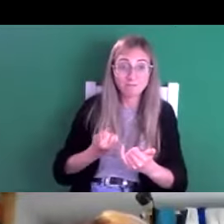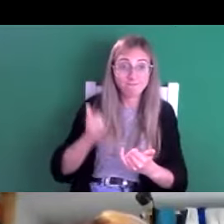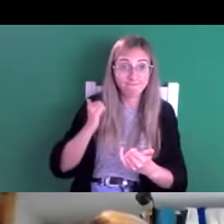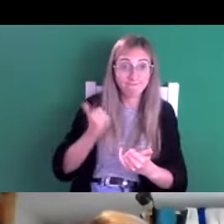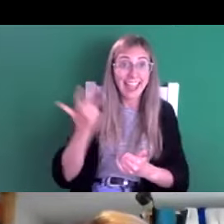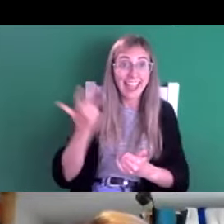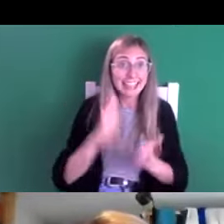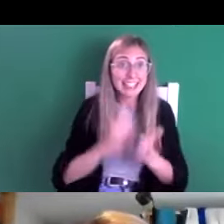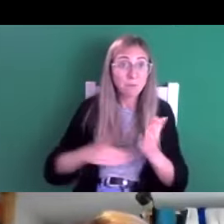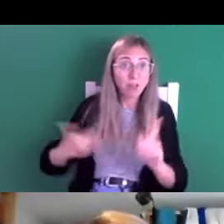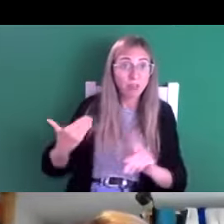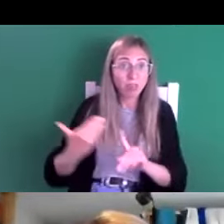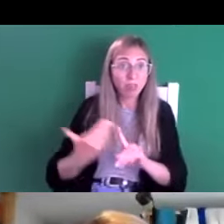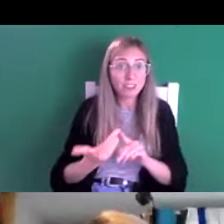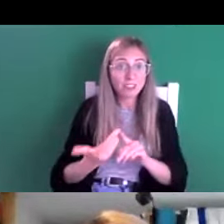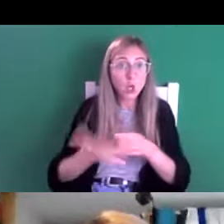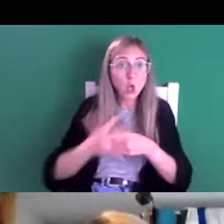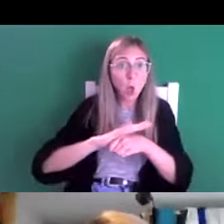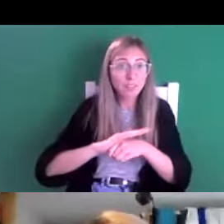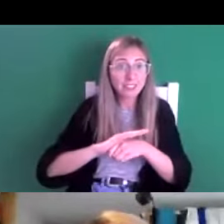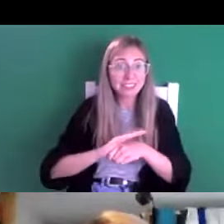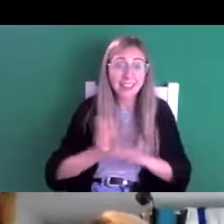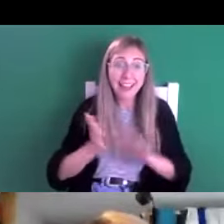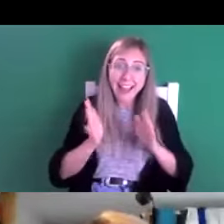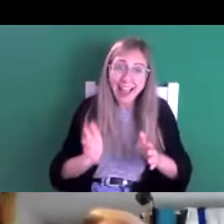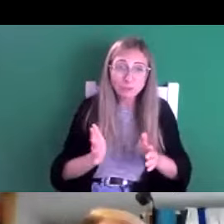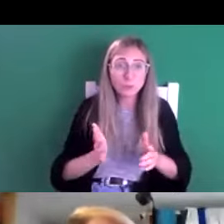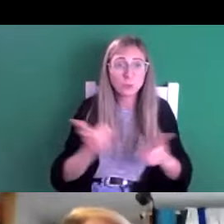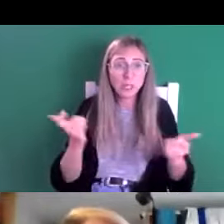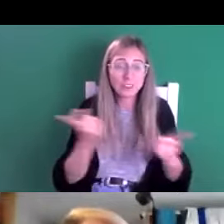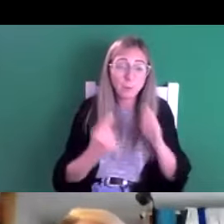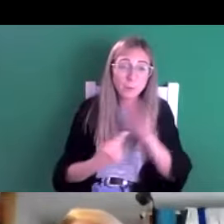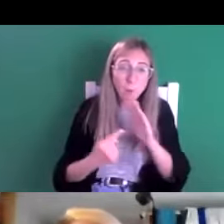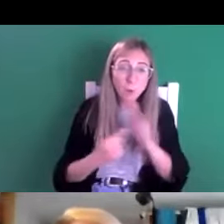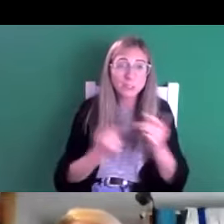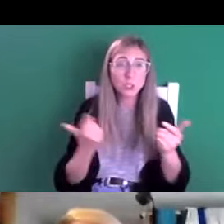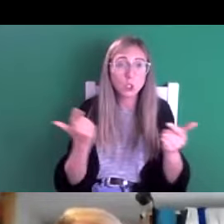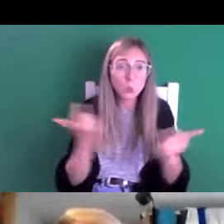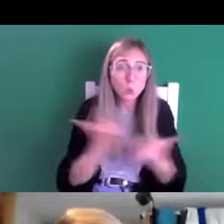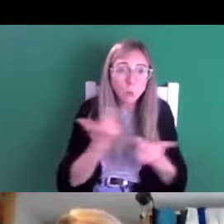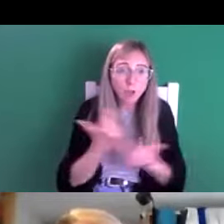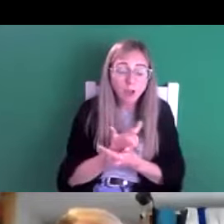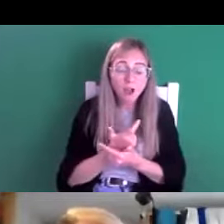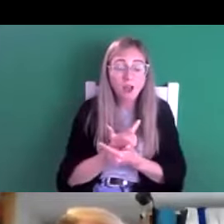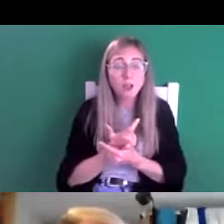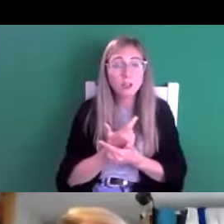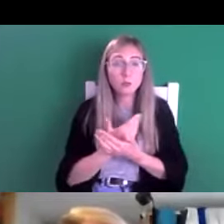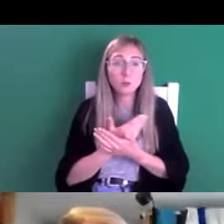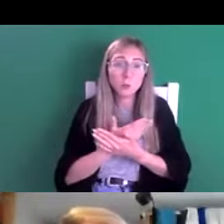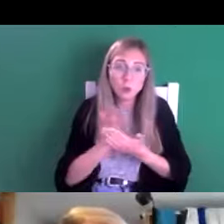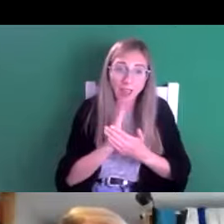element of humor that is important for us all as human beings to share that but not being tried